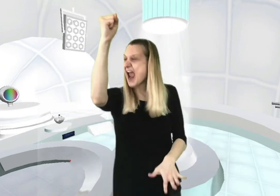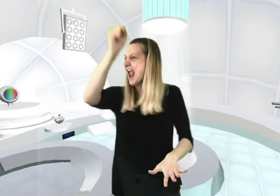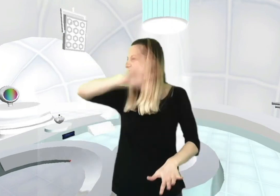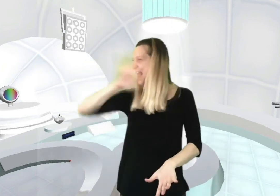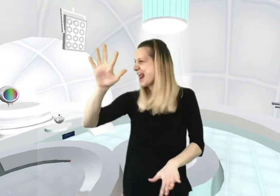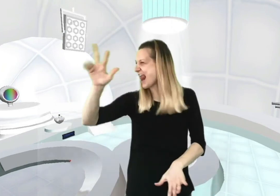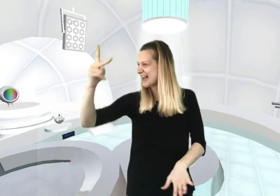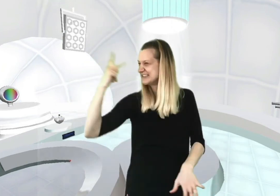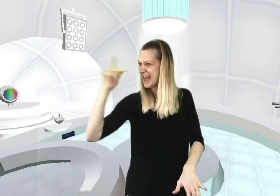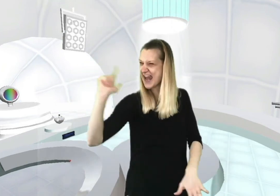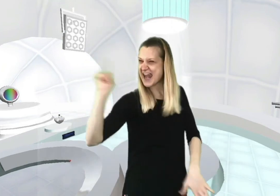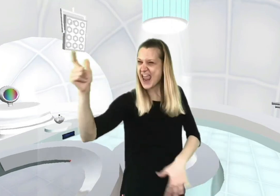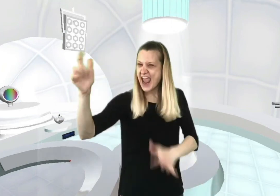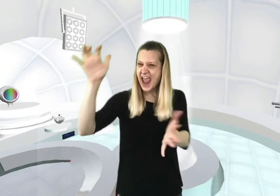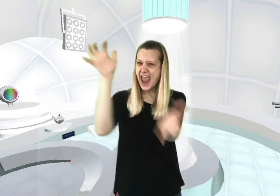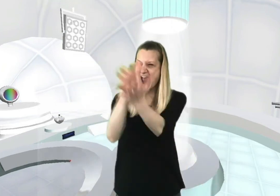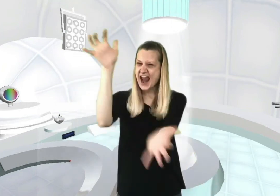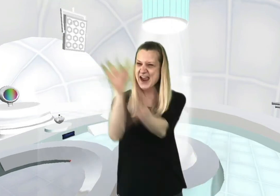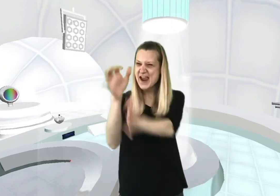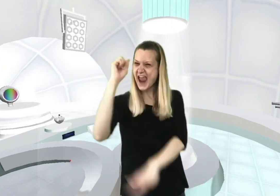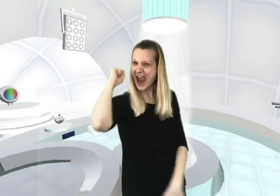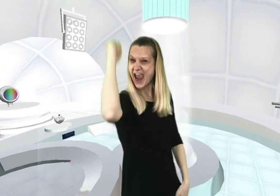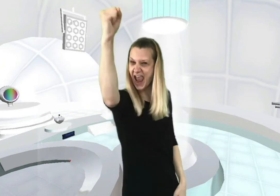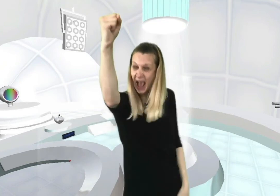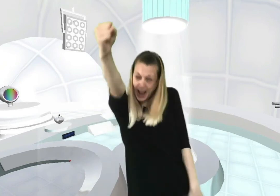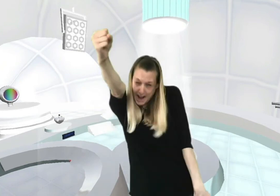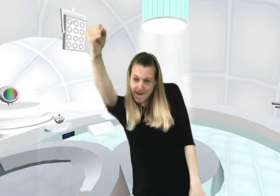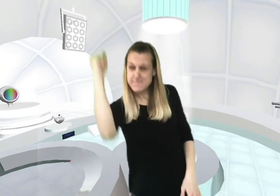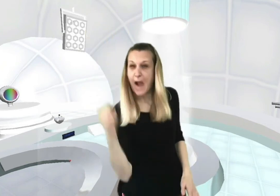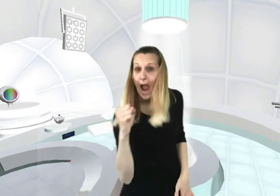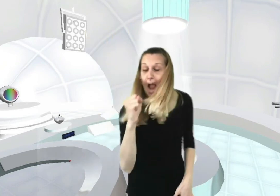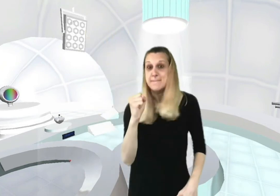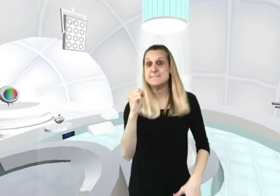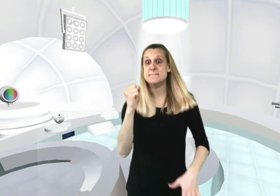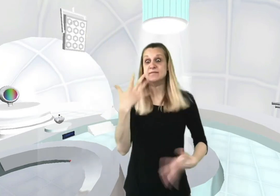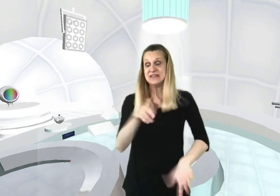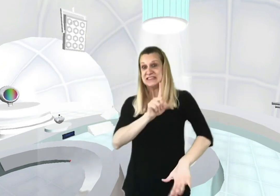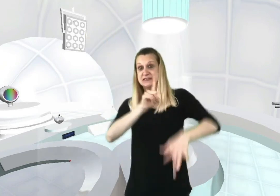"See you later, alligator!" he shouted, and he pulled down the switch,